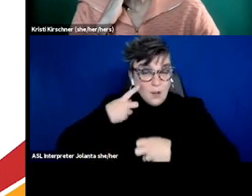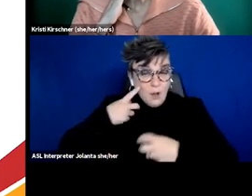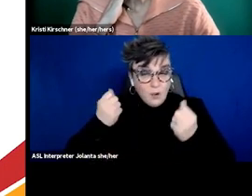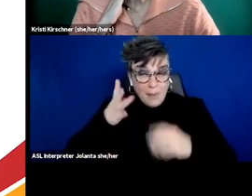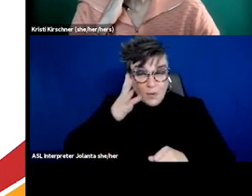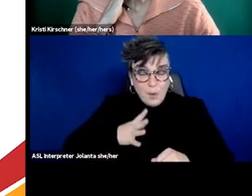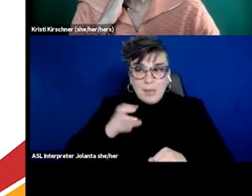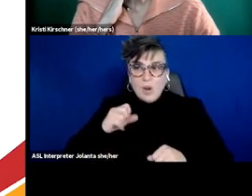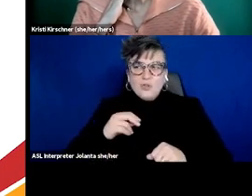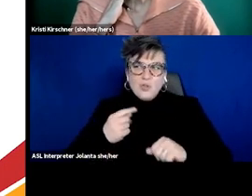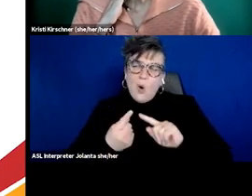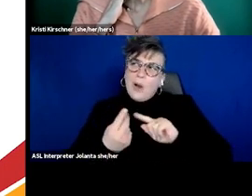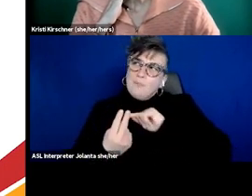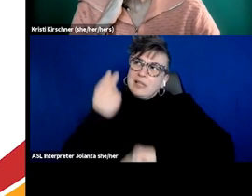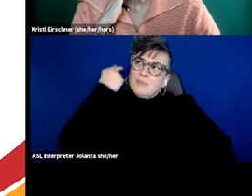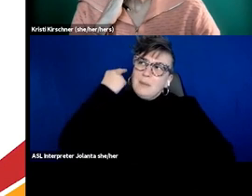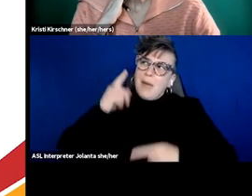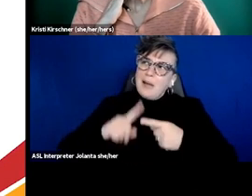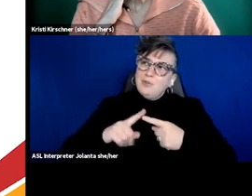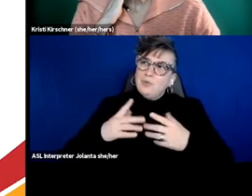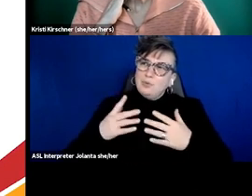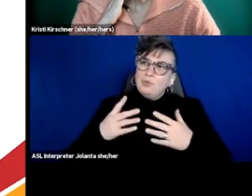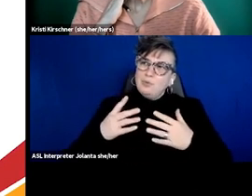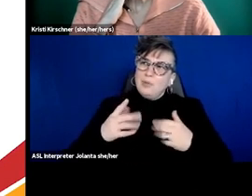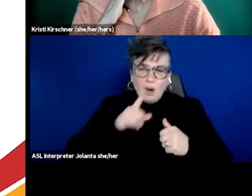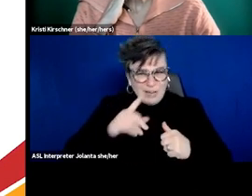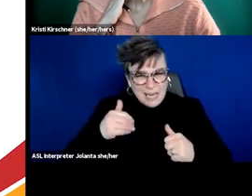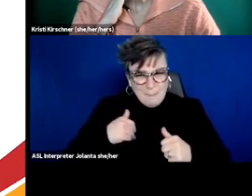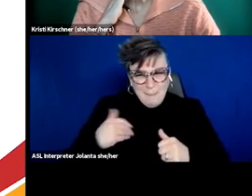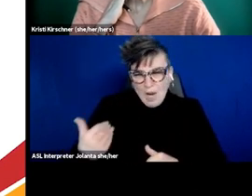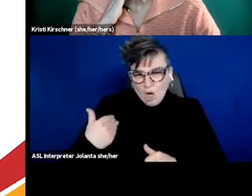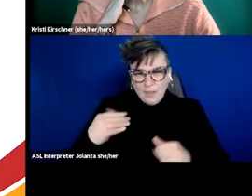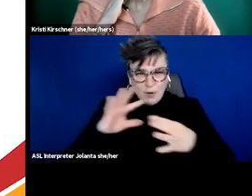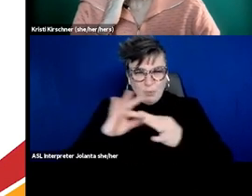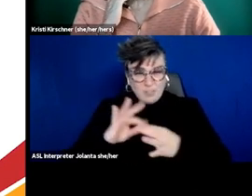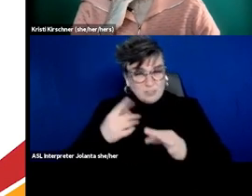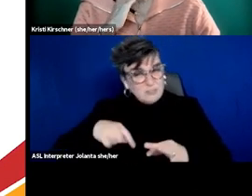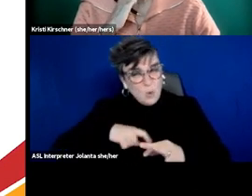to one of my earlier points which is we really need to be thinking about social determinants